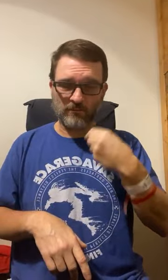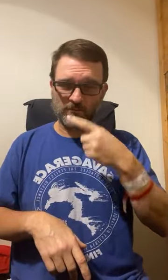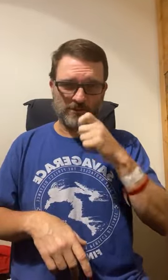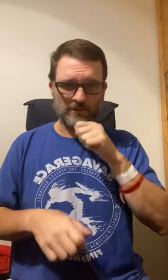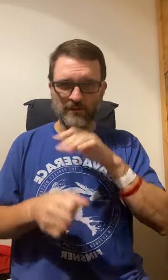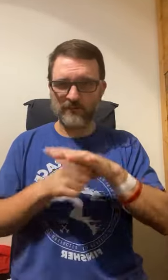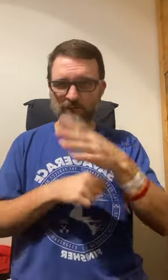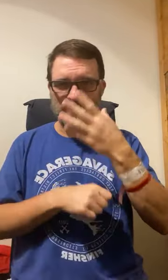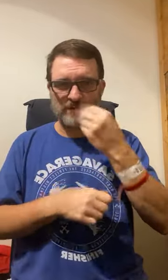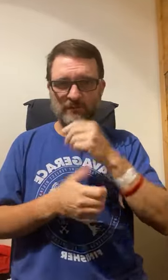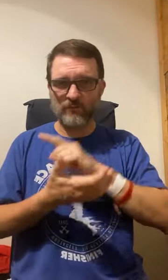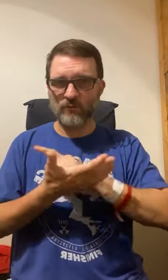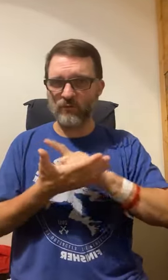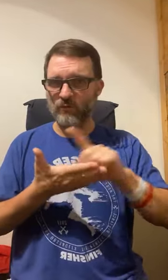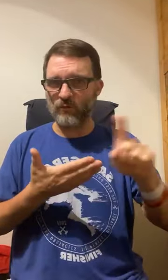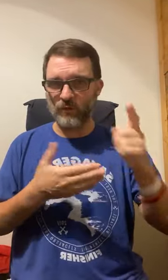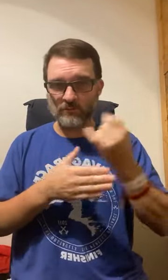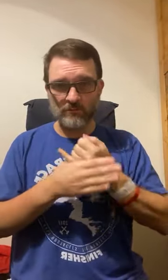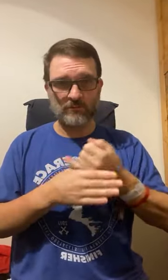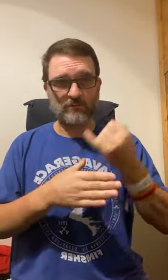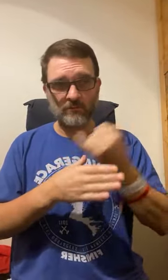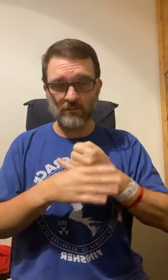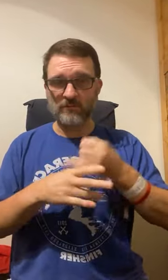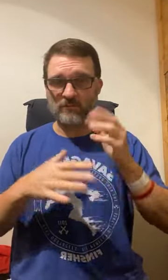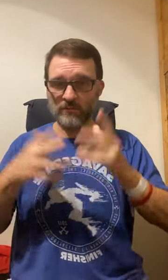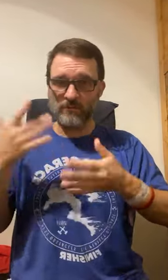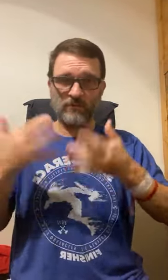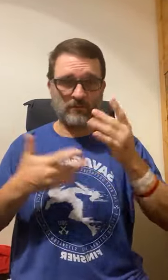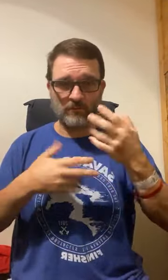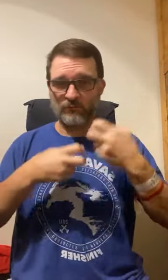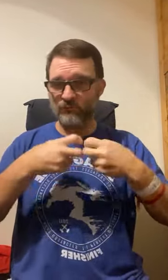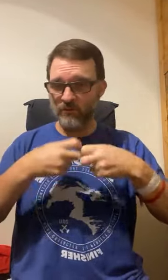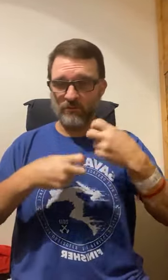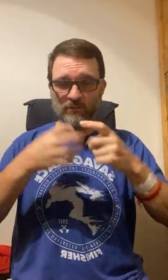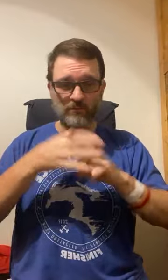From not enough sleep all week. With all these constant interruptions and problems that popped up.